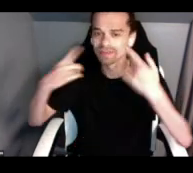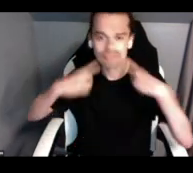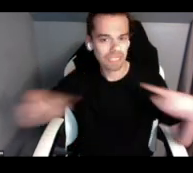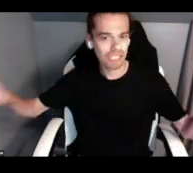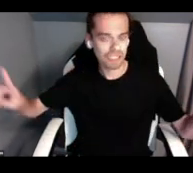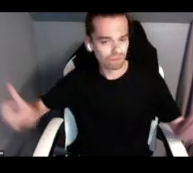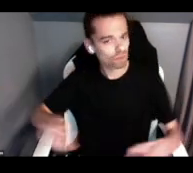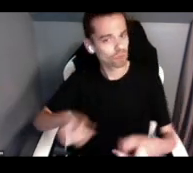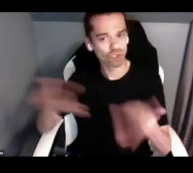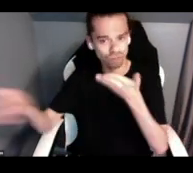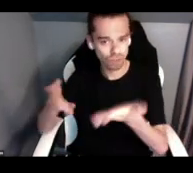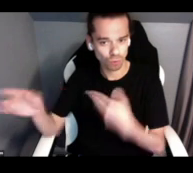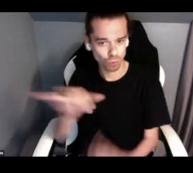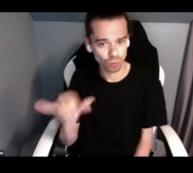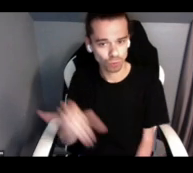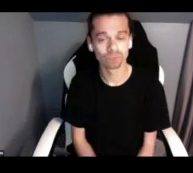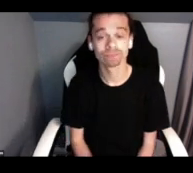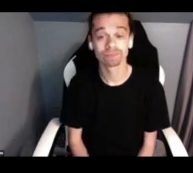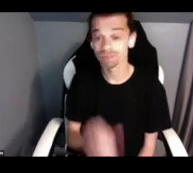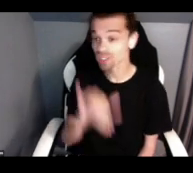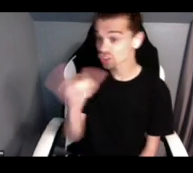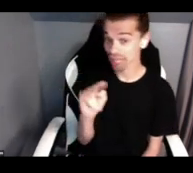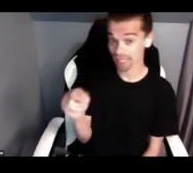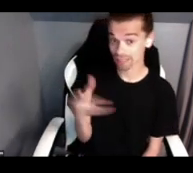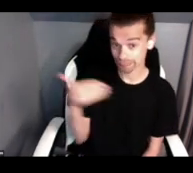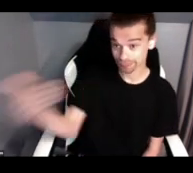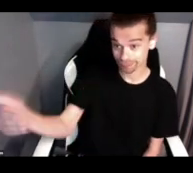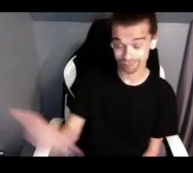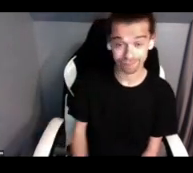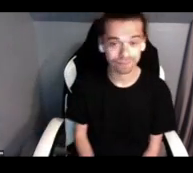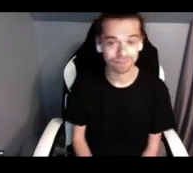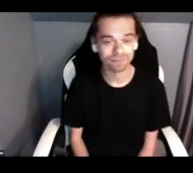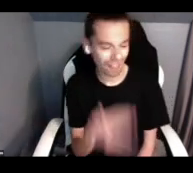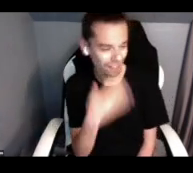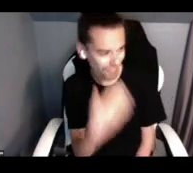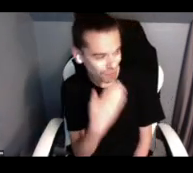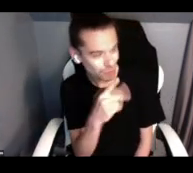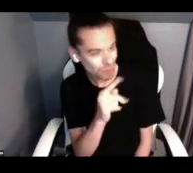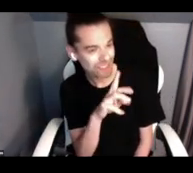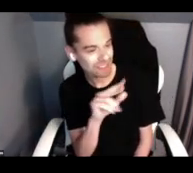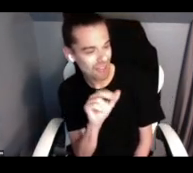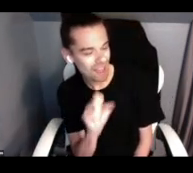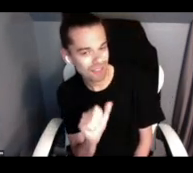Jen. Thanks Teresa now that we've